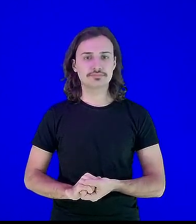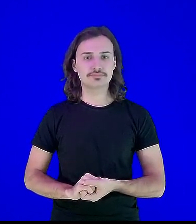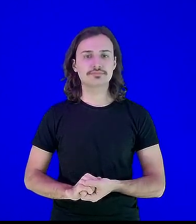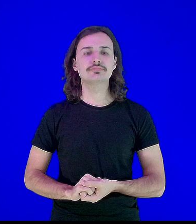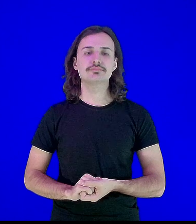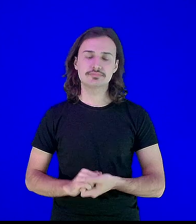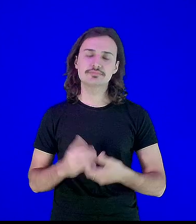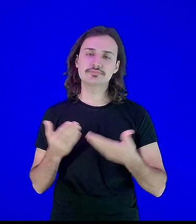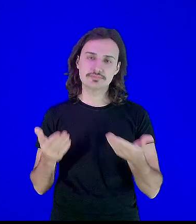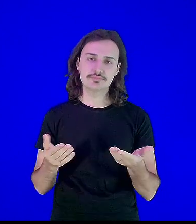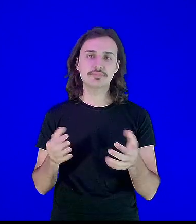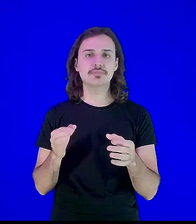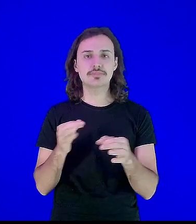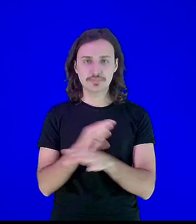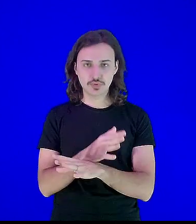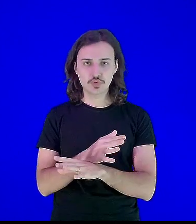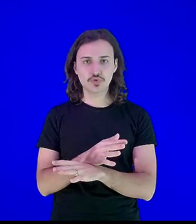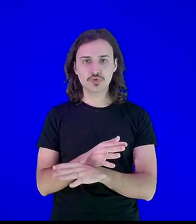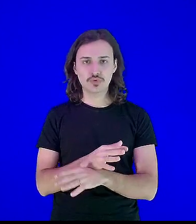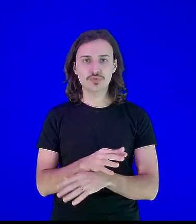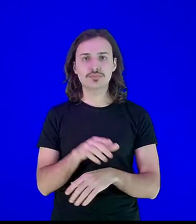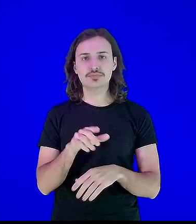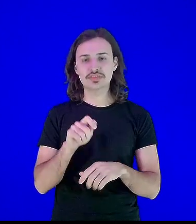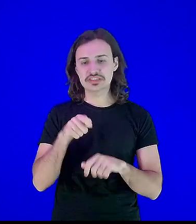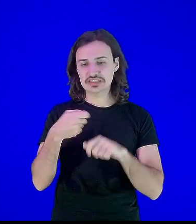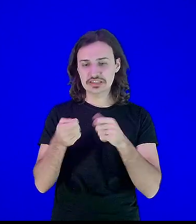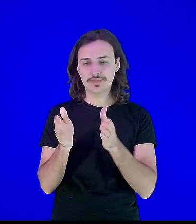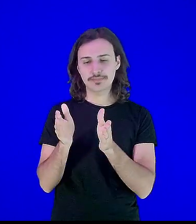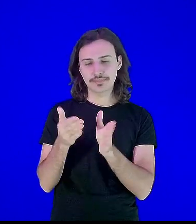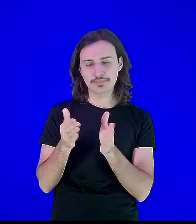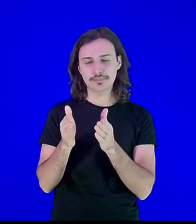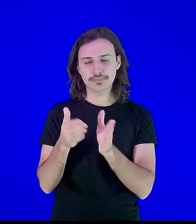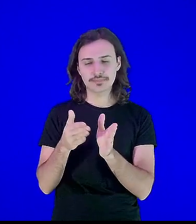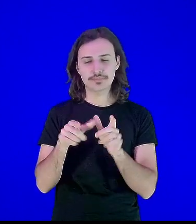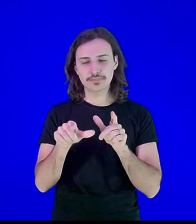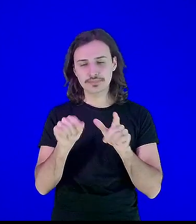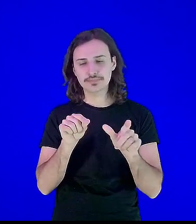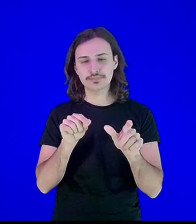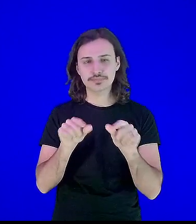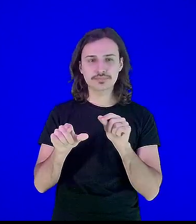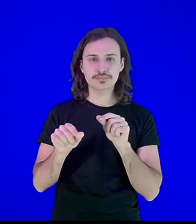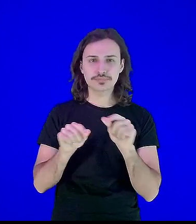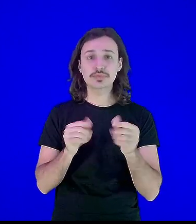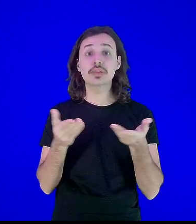you, this one awesome so, let's format this text